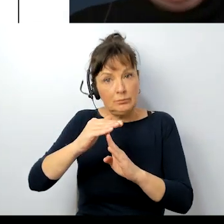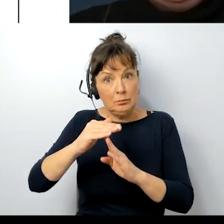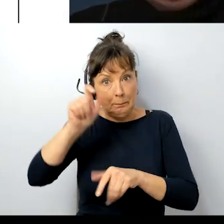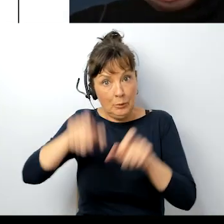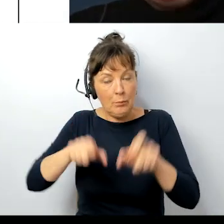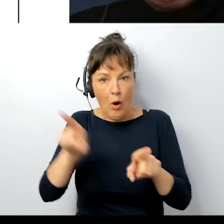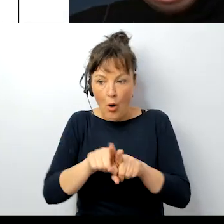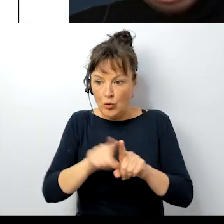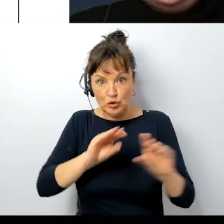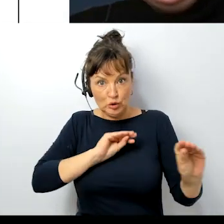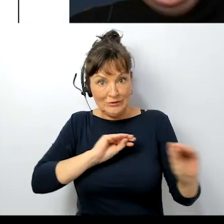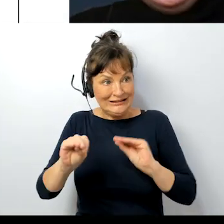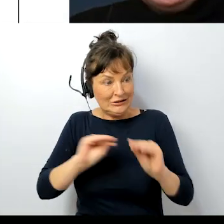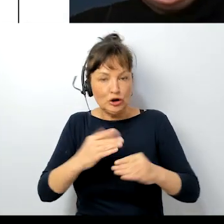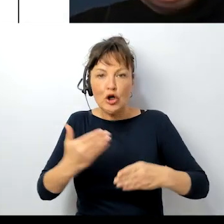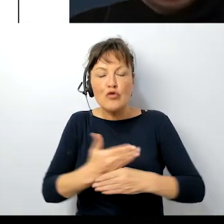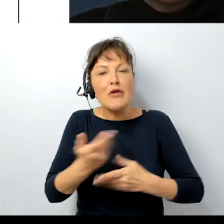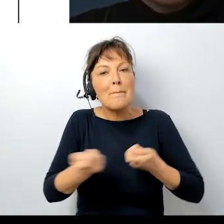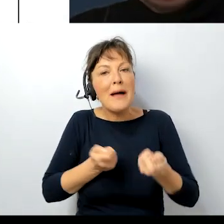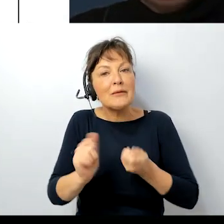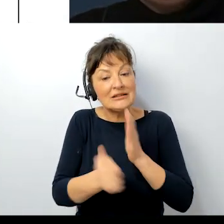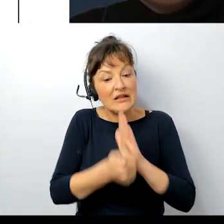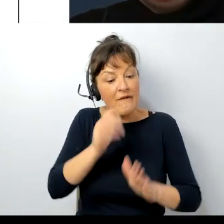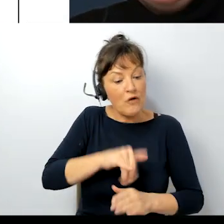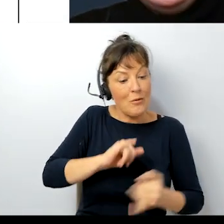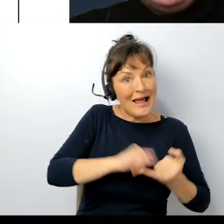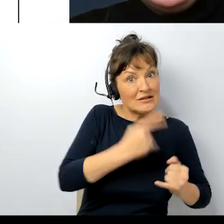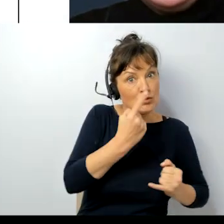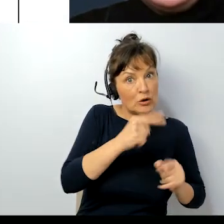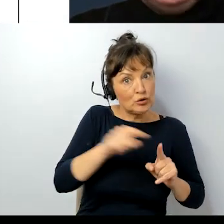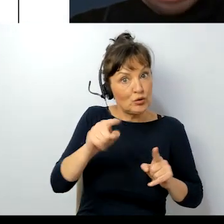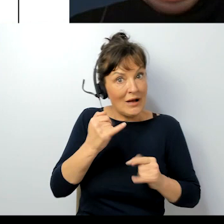Mainly working with senior phase pupils but also delivering career management skill